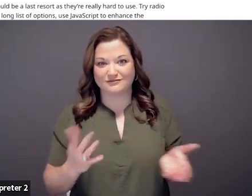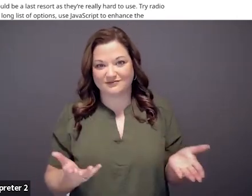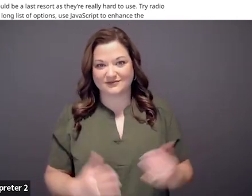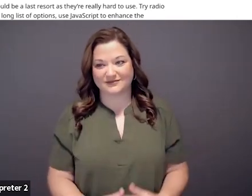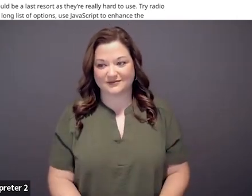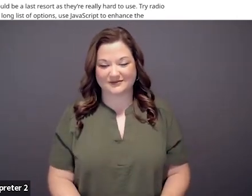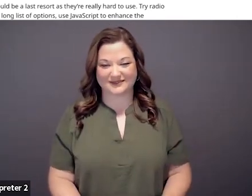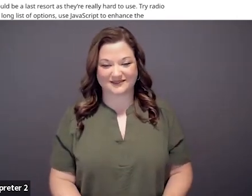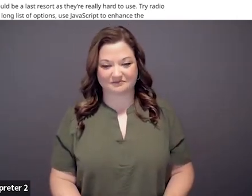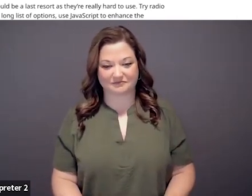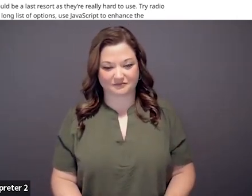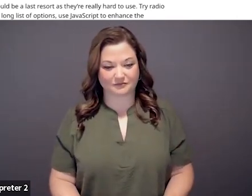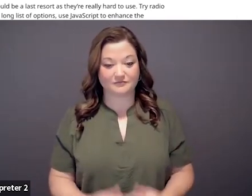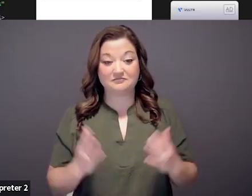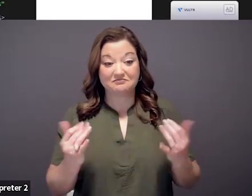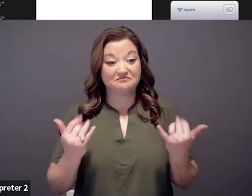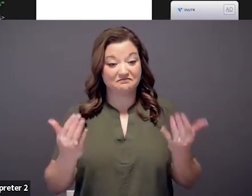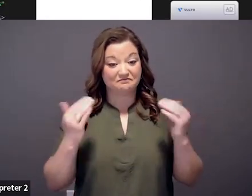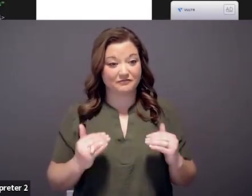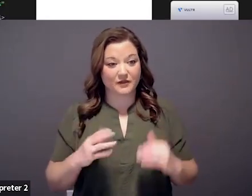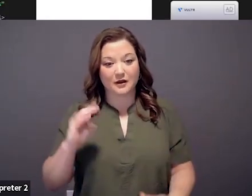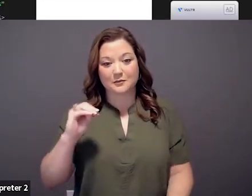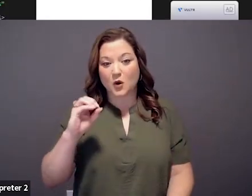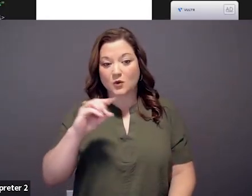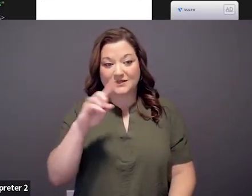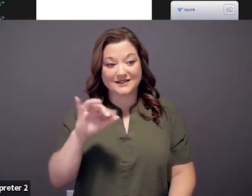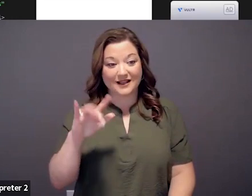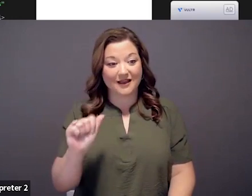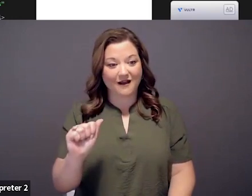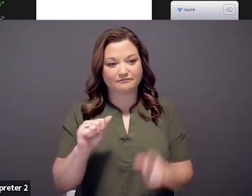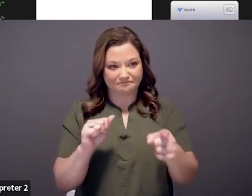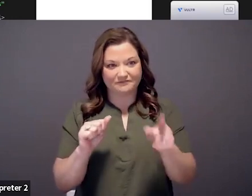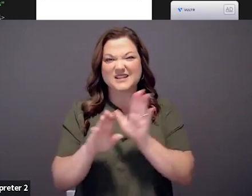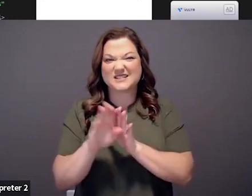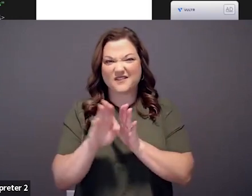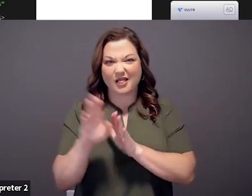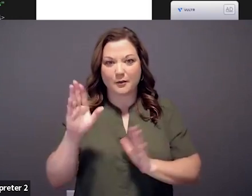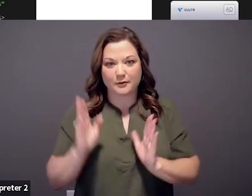Now we are going to hop quickly to the Mozilla Developer Docs and this is a great place